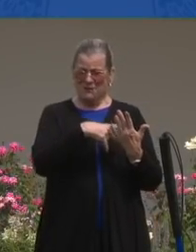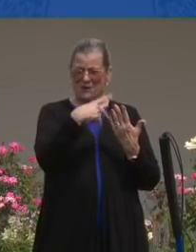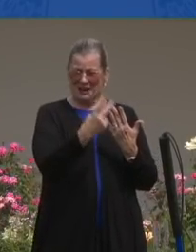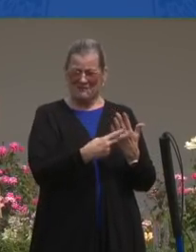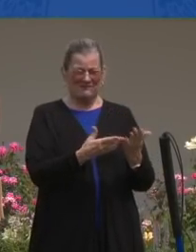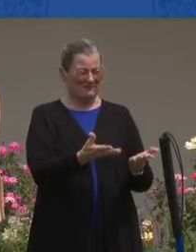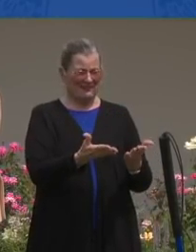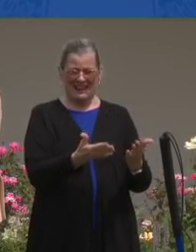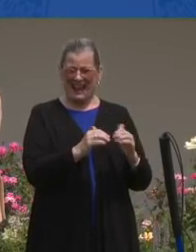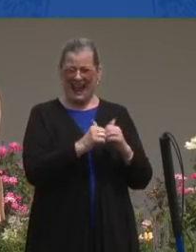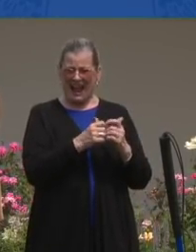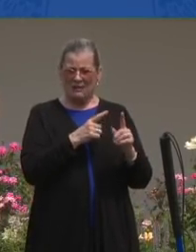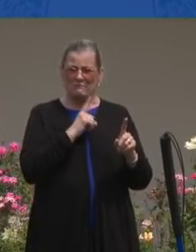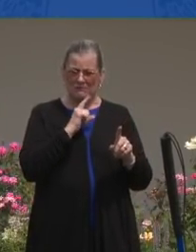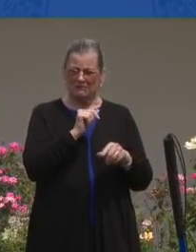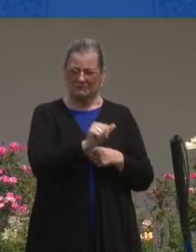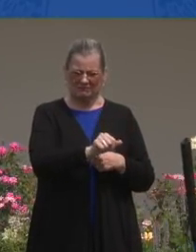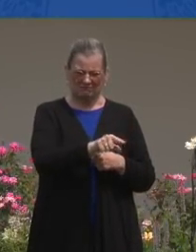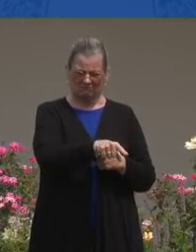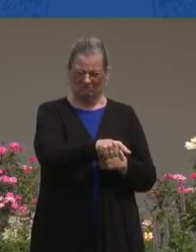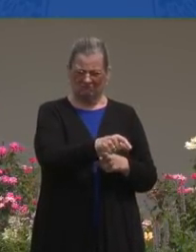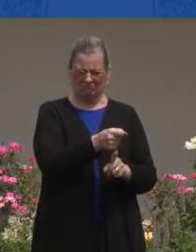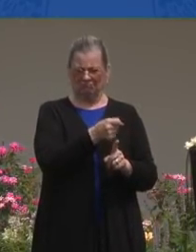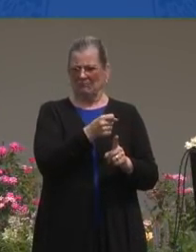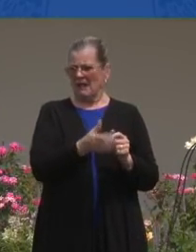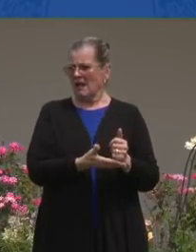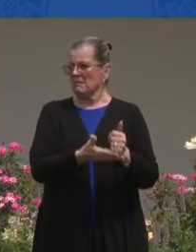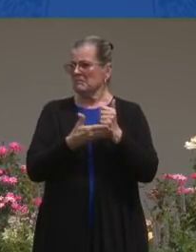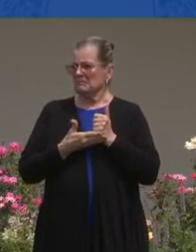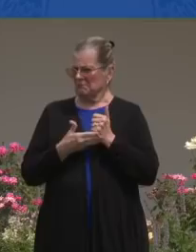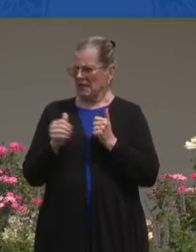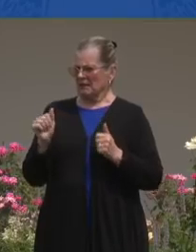This program made it possible for my mother, Duree Cox --